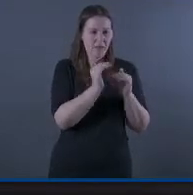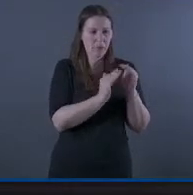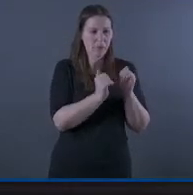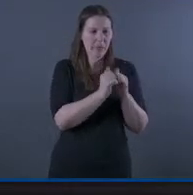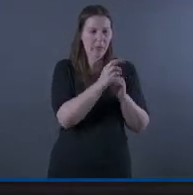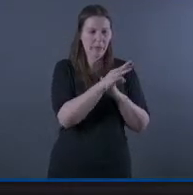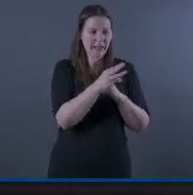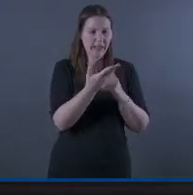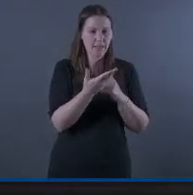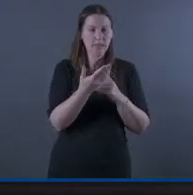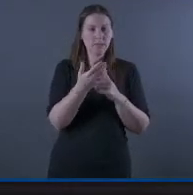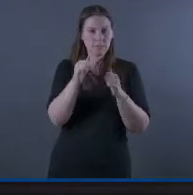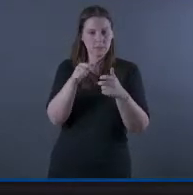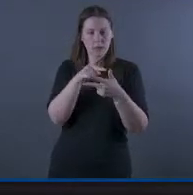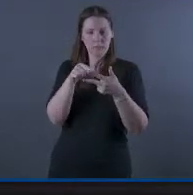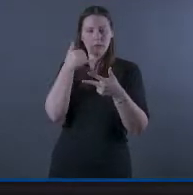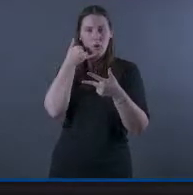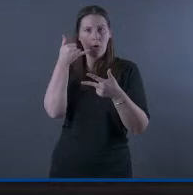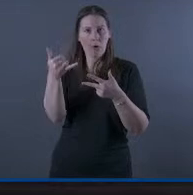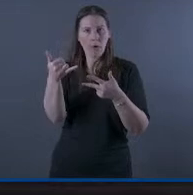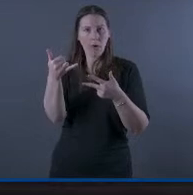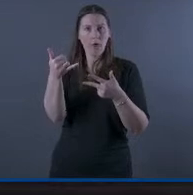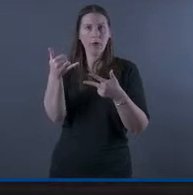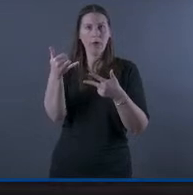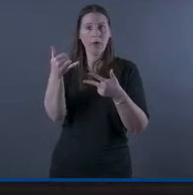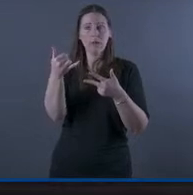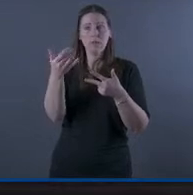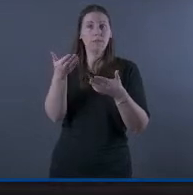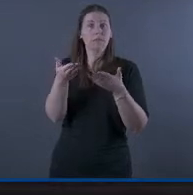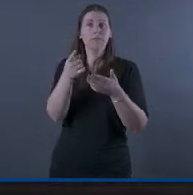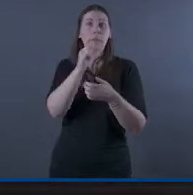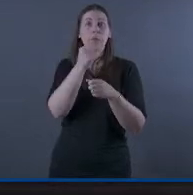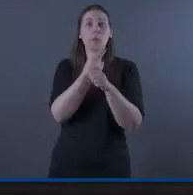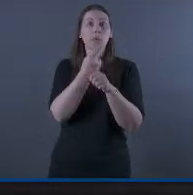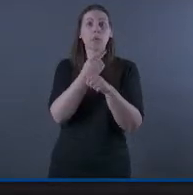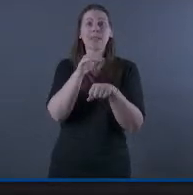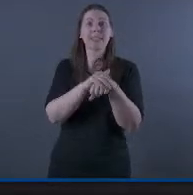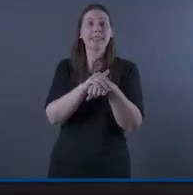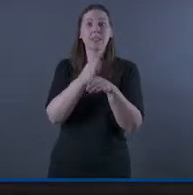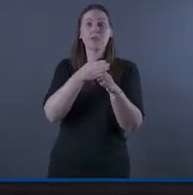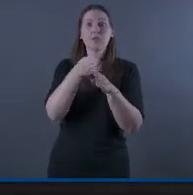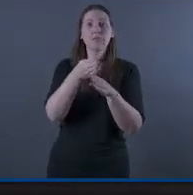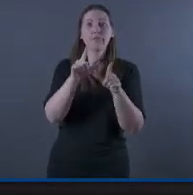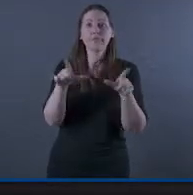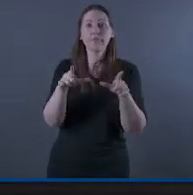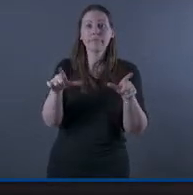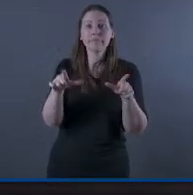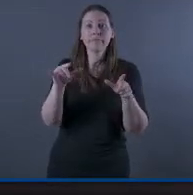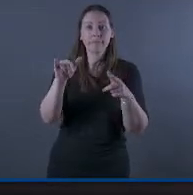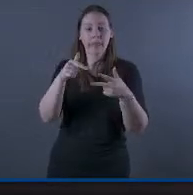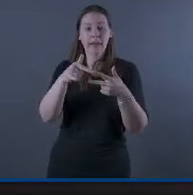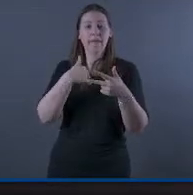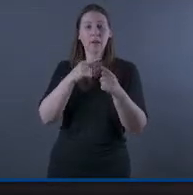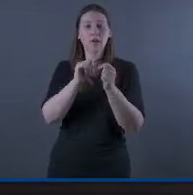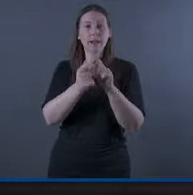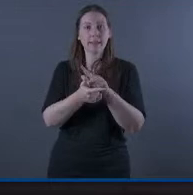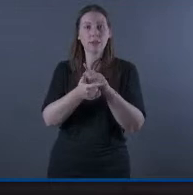or who may not have speak English as their primary language. We also do targeted outreach and we've been doing,